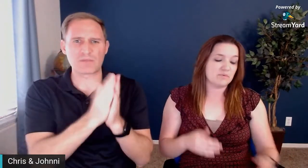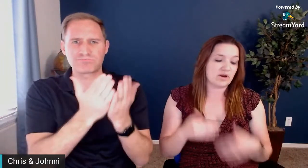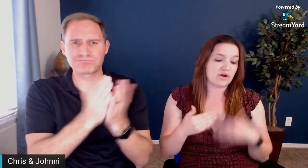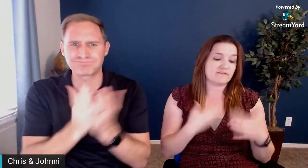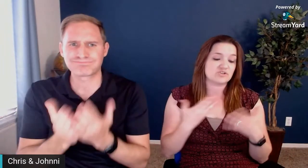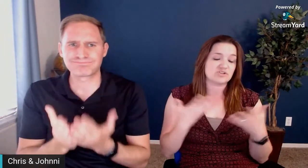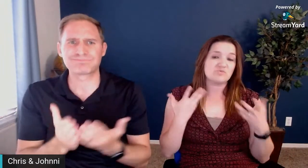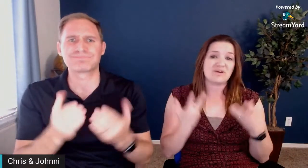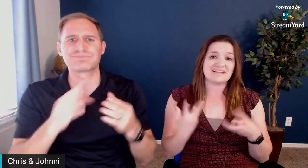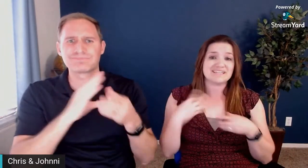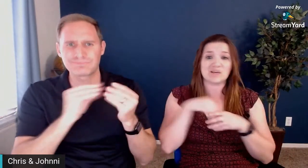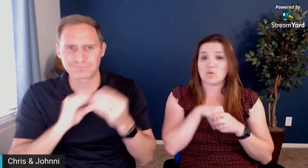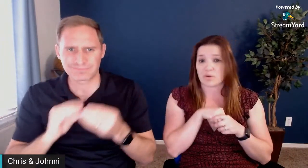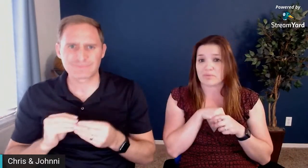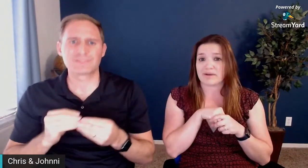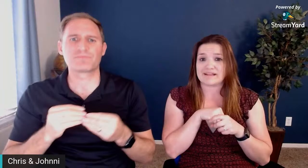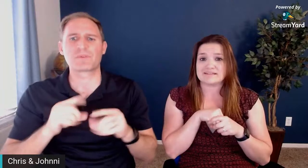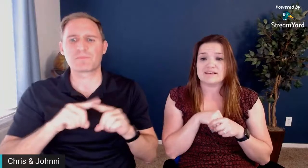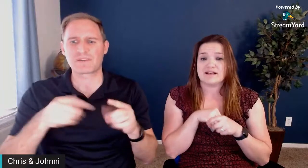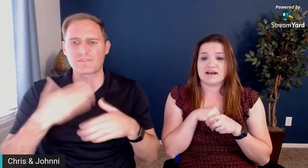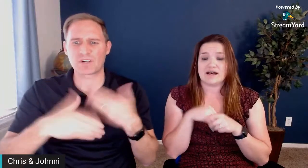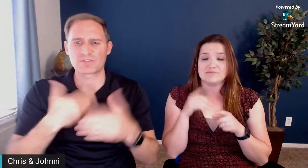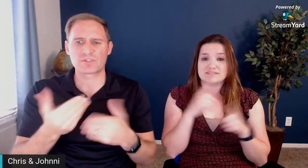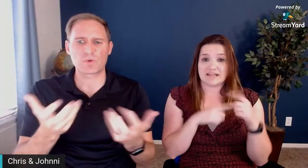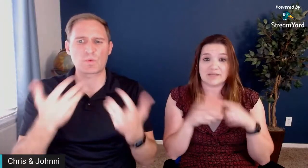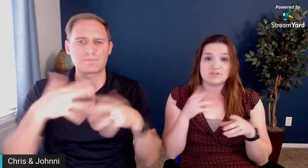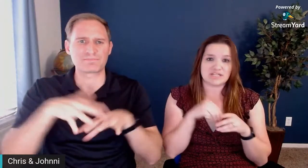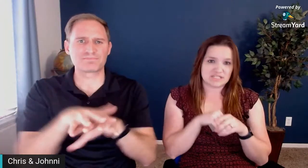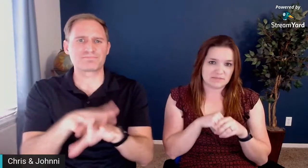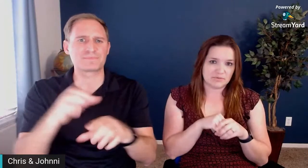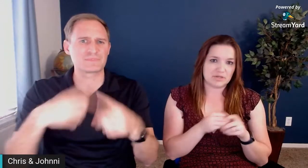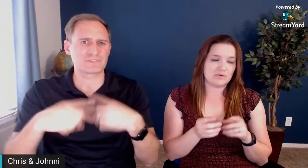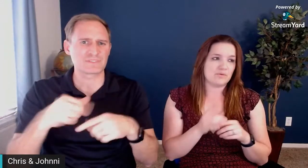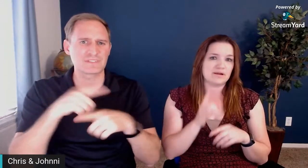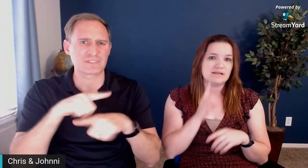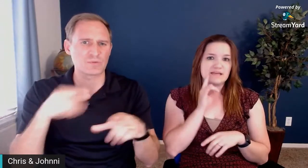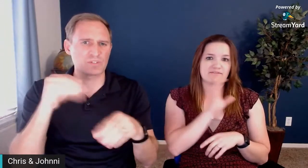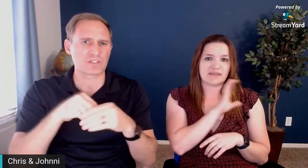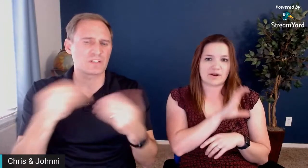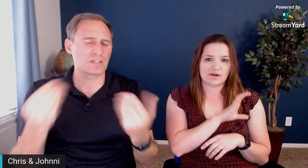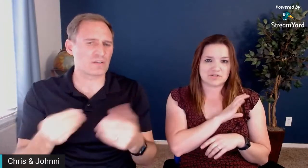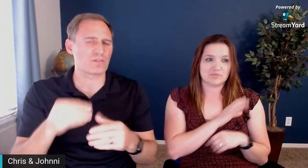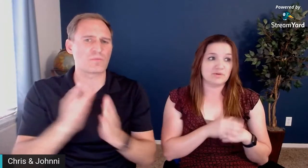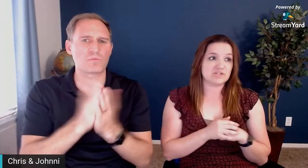we are eventually wanting to incorporate um sign language into the book or a deaf character which